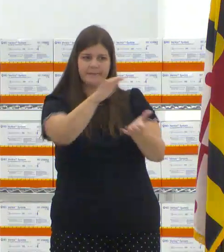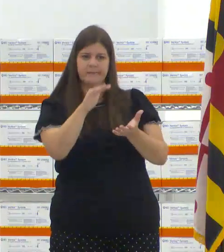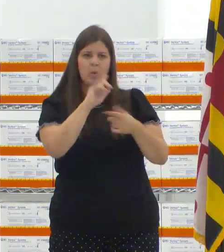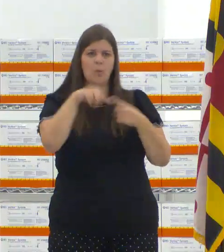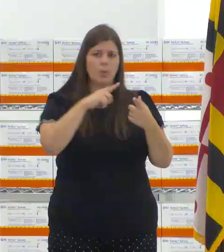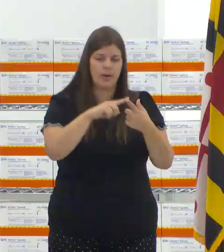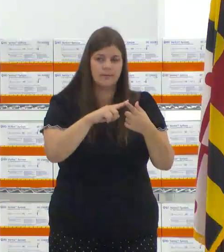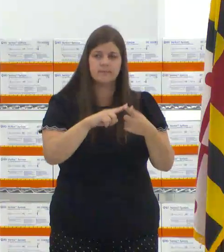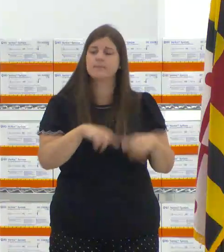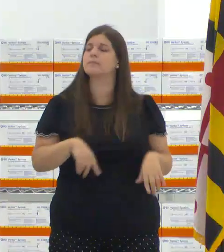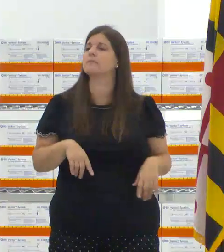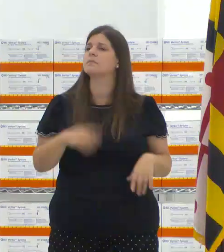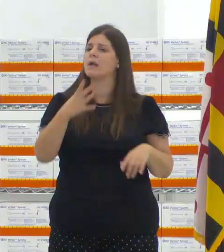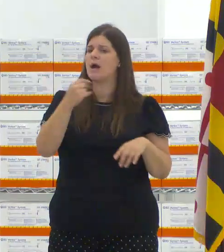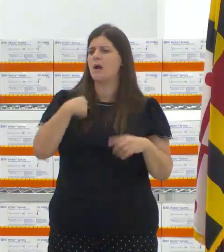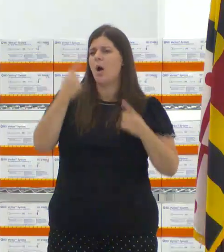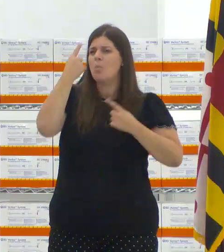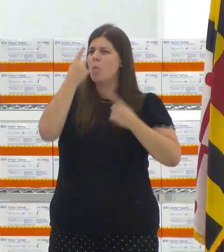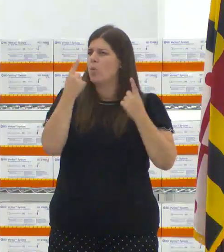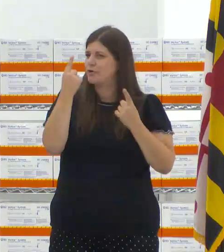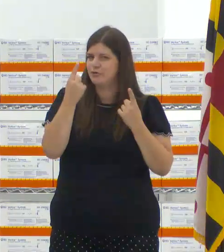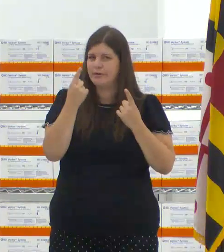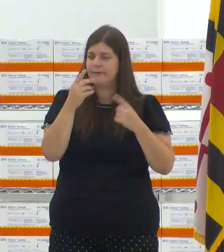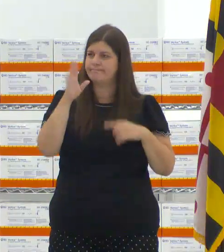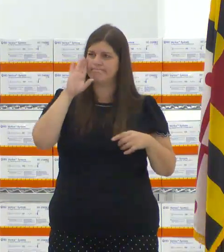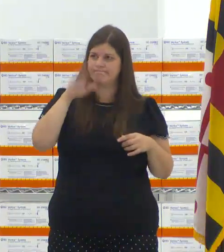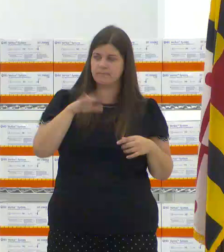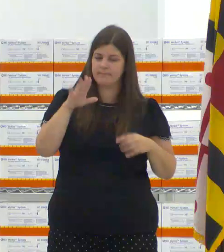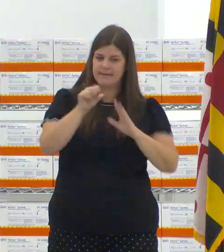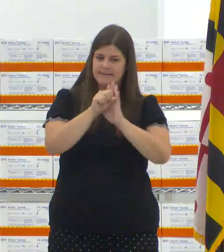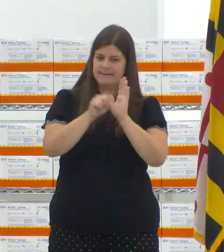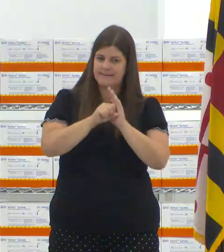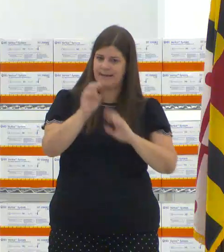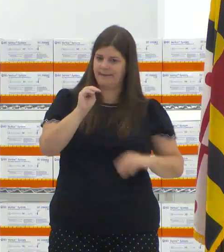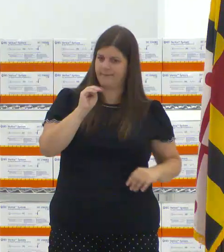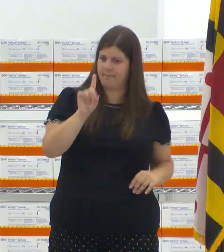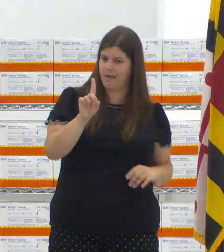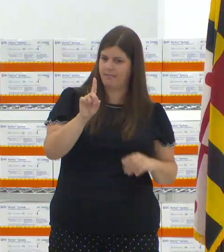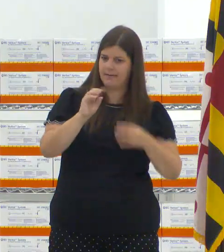keeping You have some false positives, you're screening people and them -- is that -- is that a good answer?